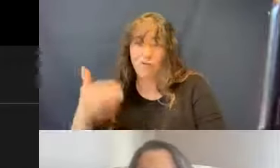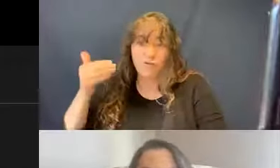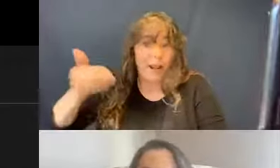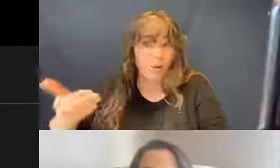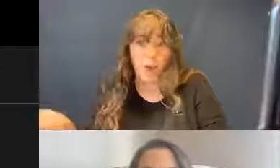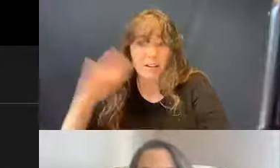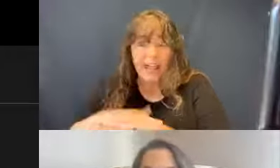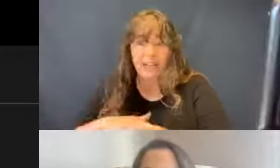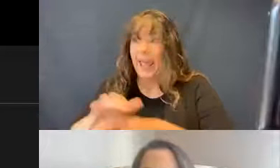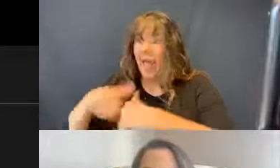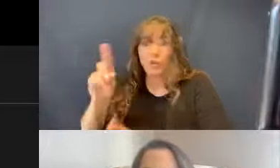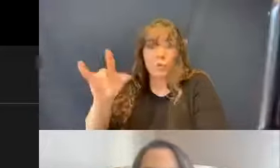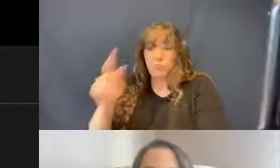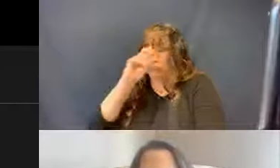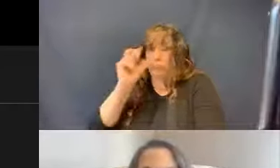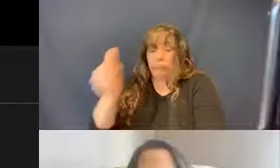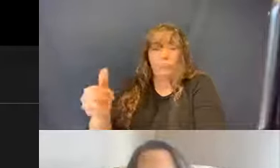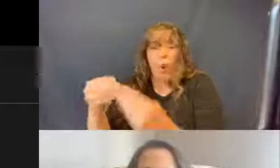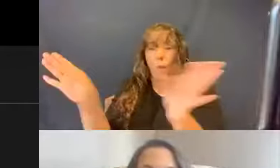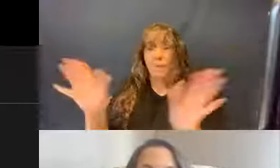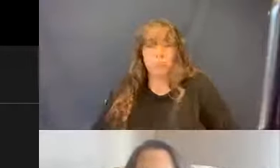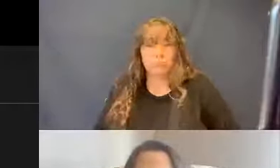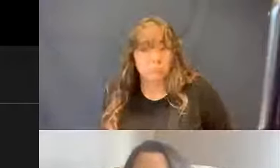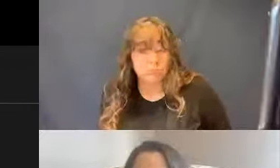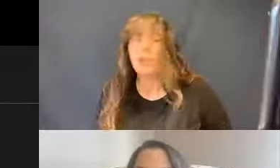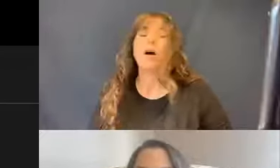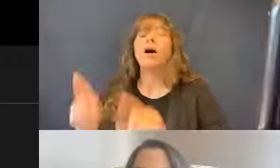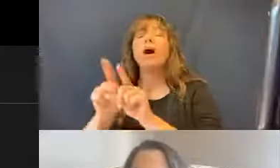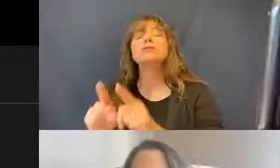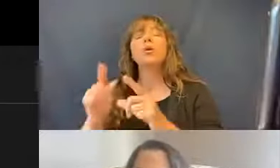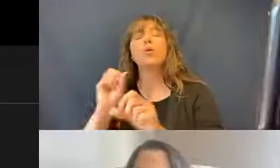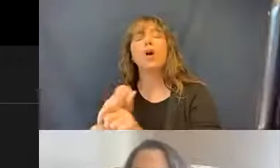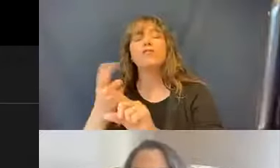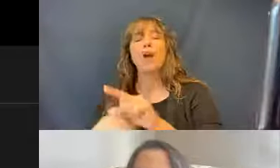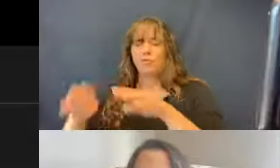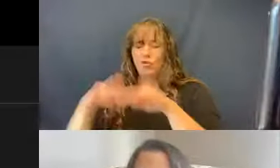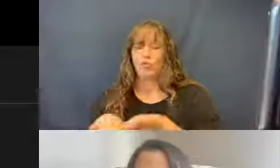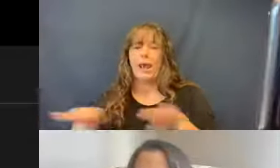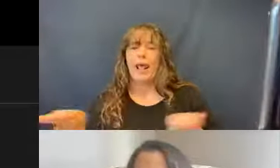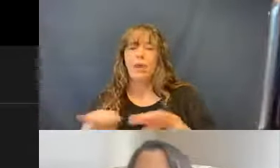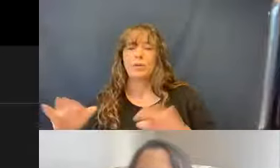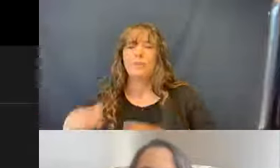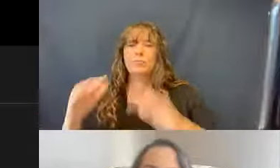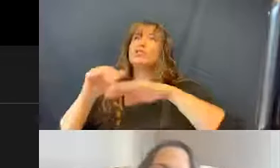it, again, is open. And they need to be able to work from ground level to up to 8 feet.